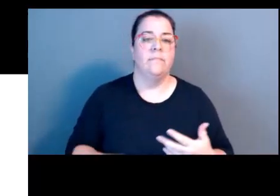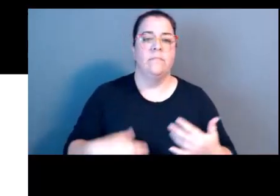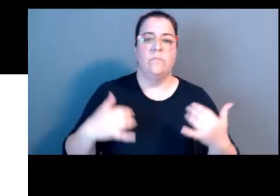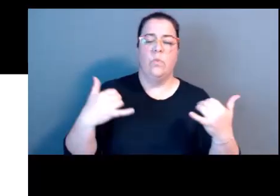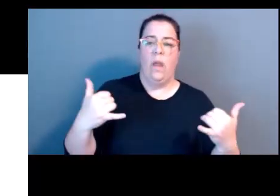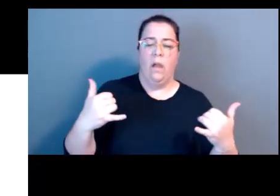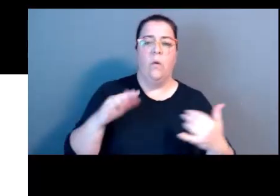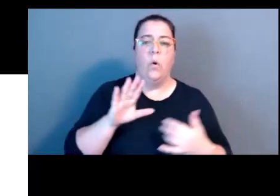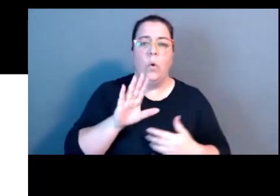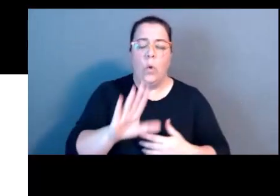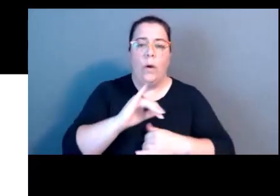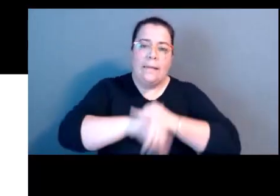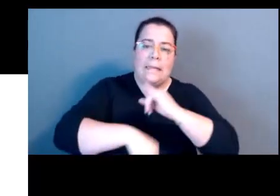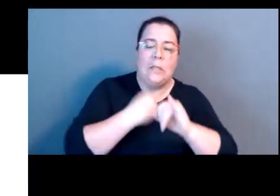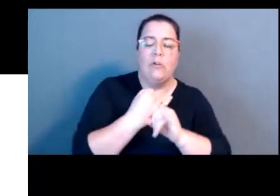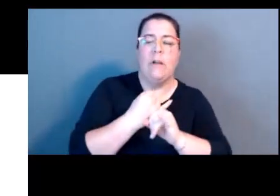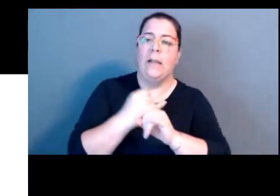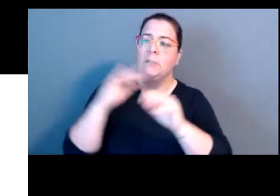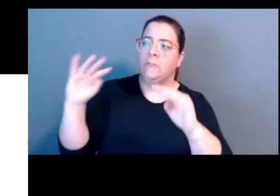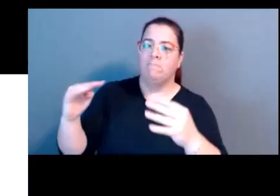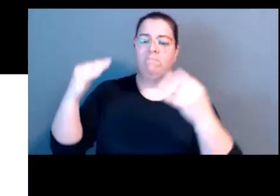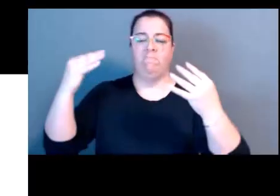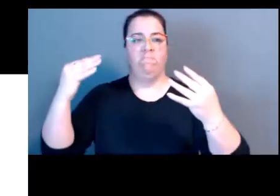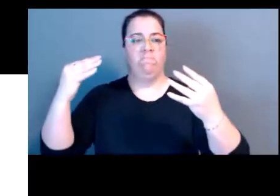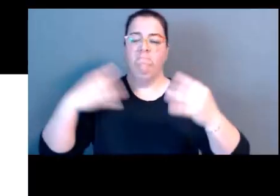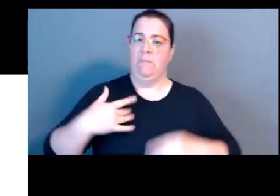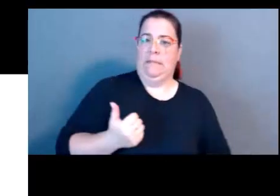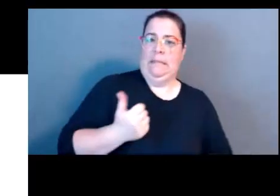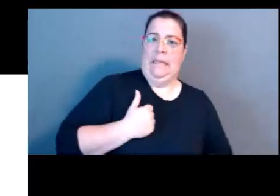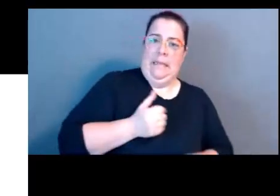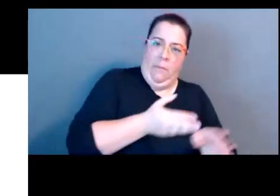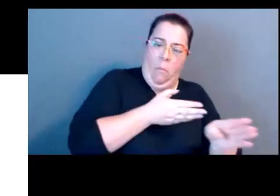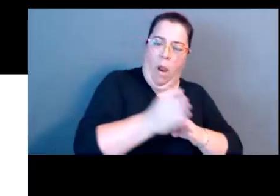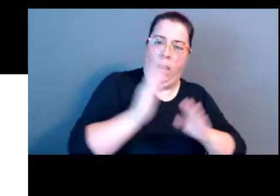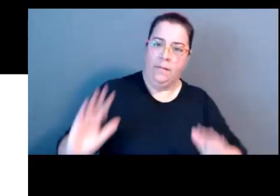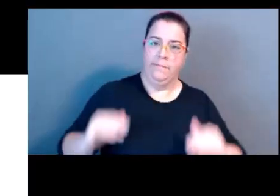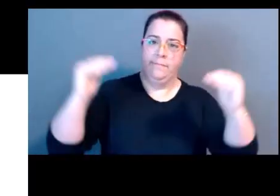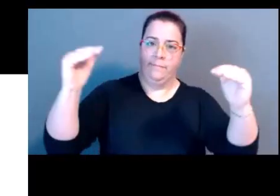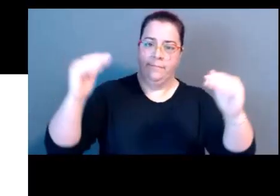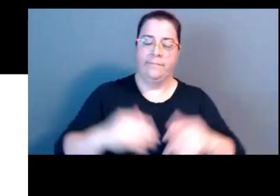international profile and Canadian arts practice, build international connections